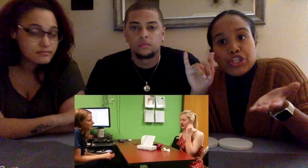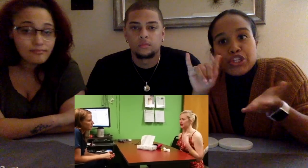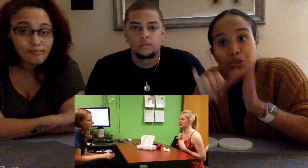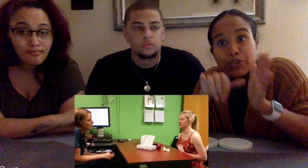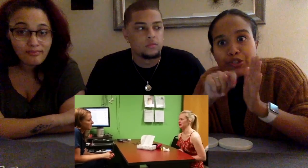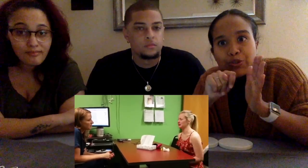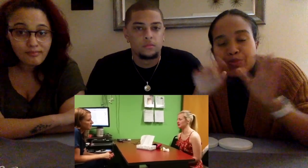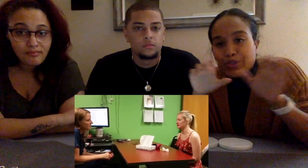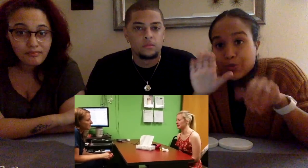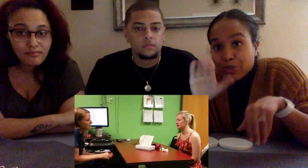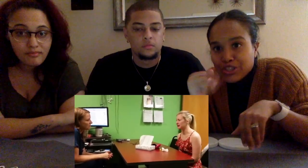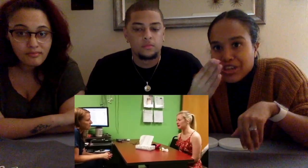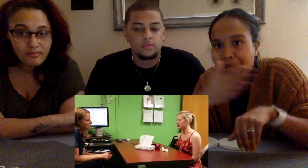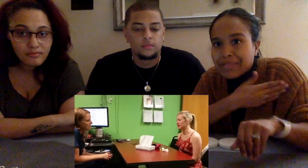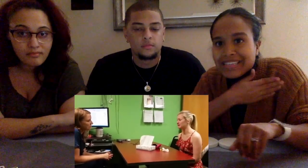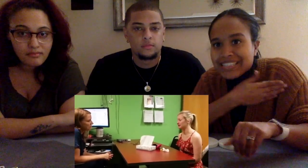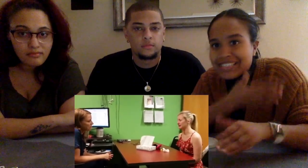YouTube, do your job, please!